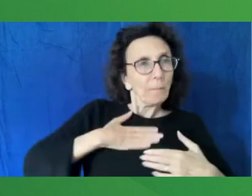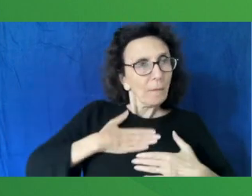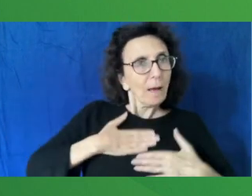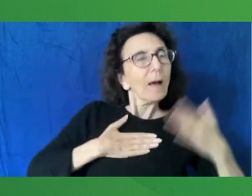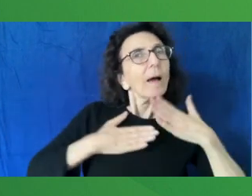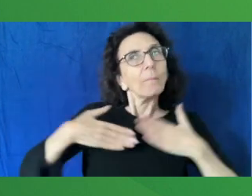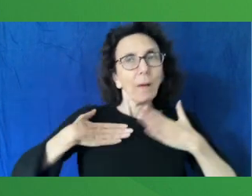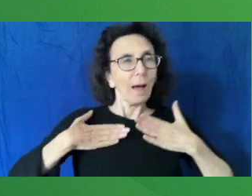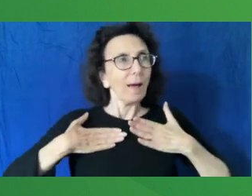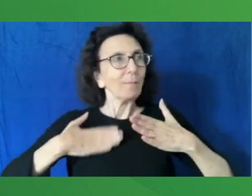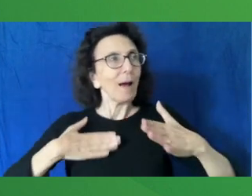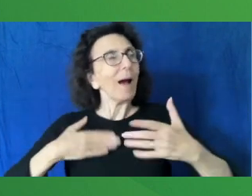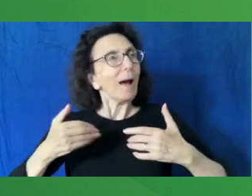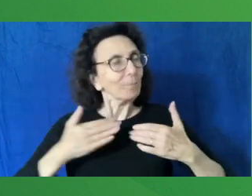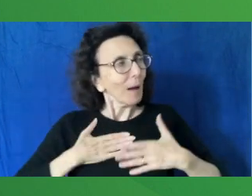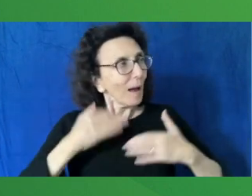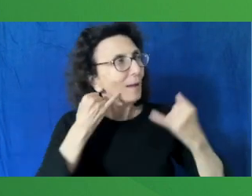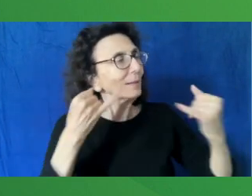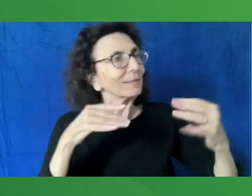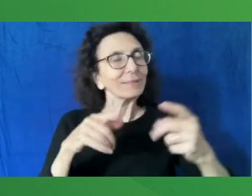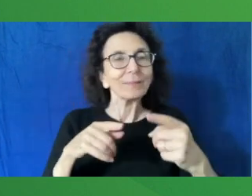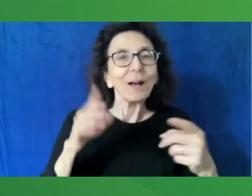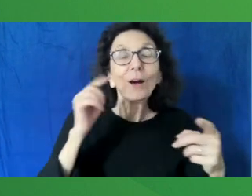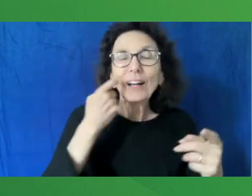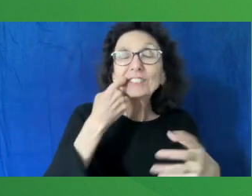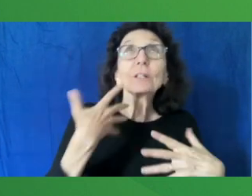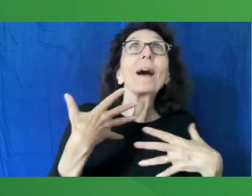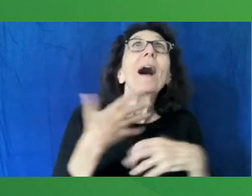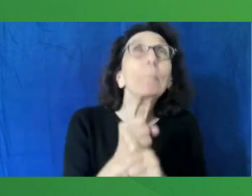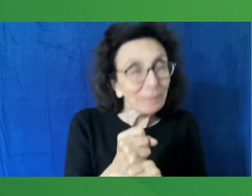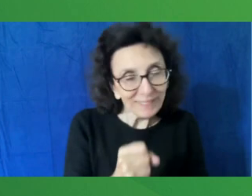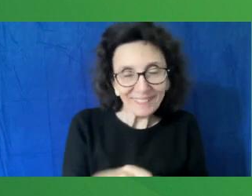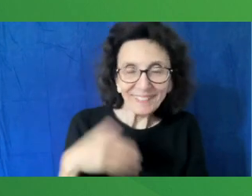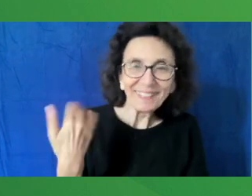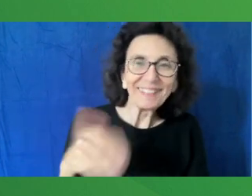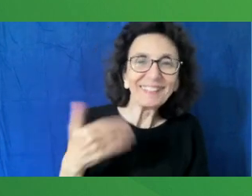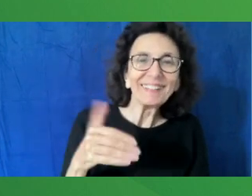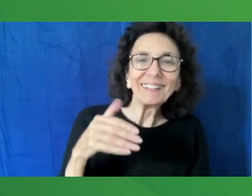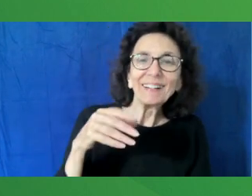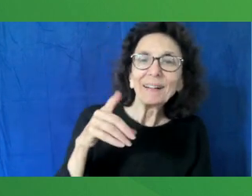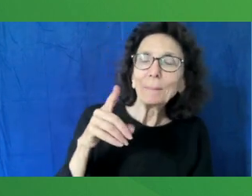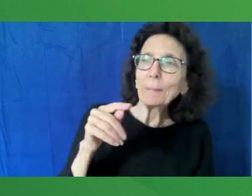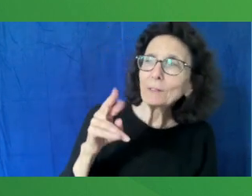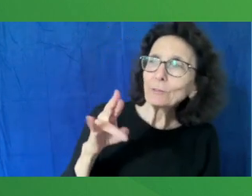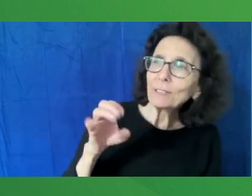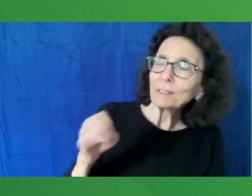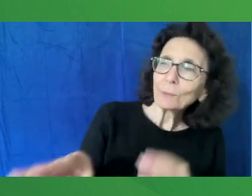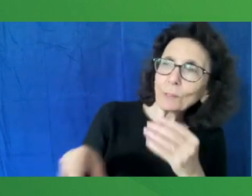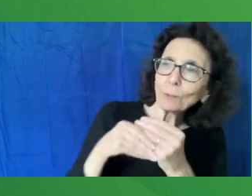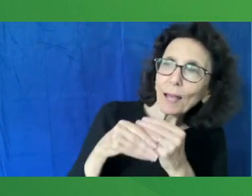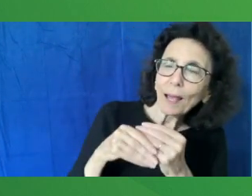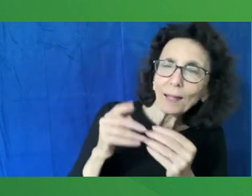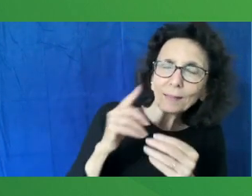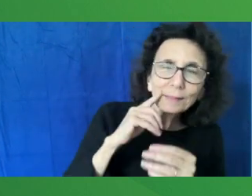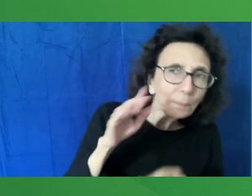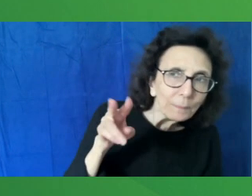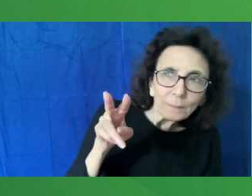So that was super abbreviated. And Patrice, did you wanna say something? It looked like maybe. Oh, no.